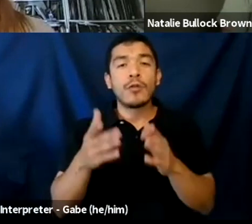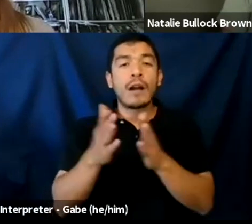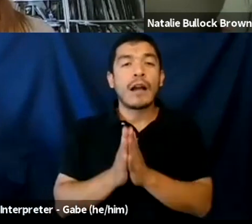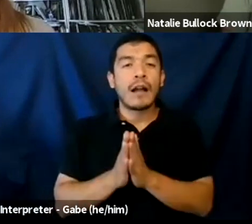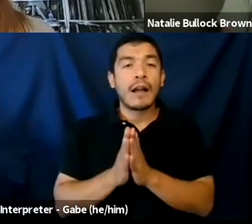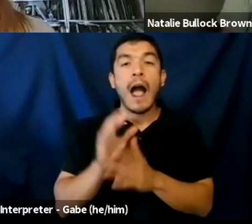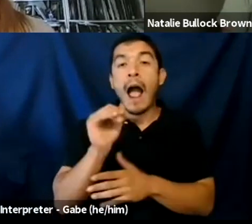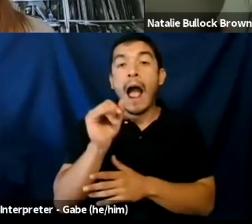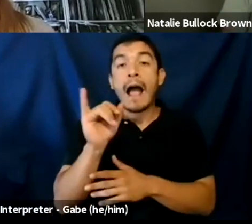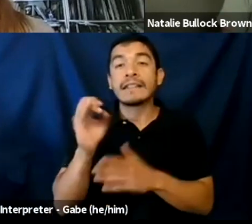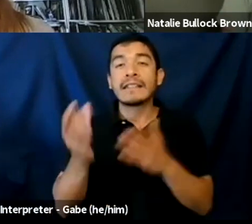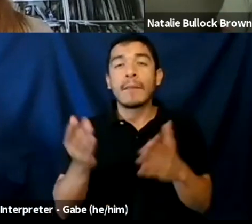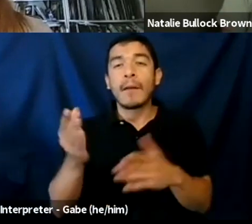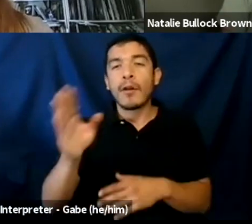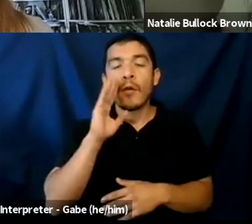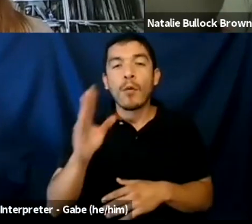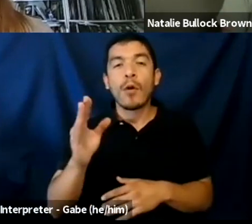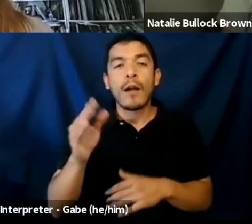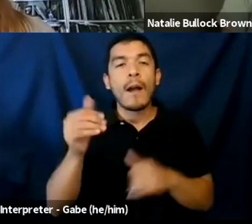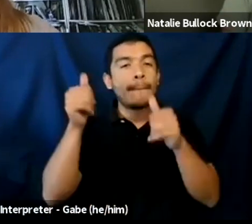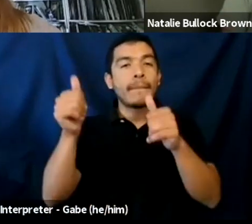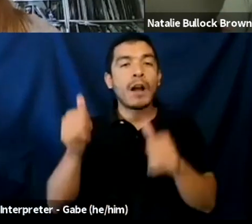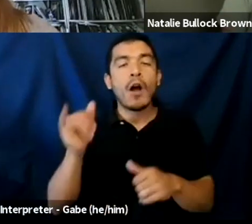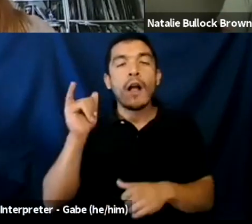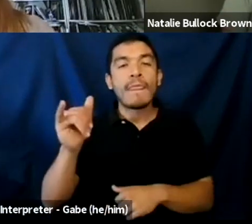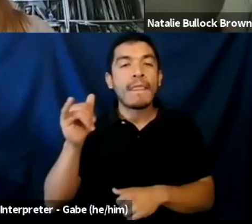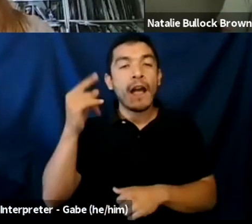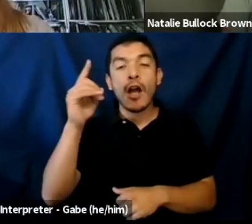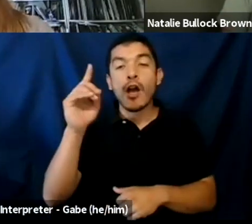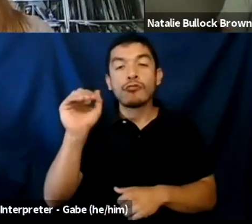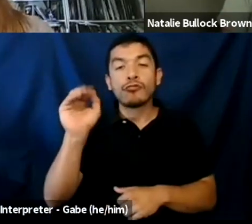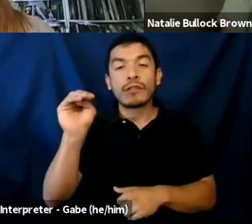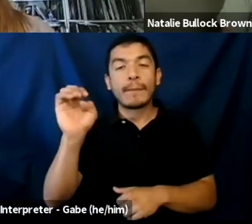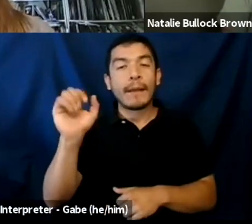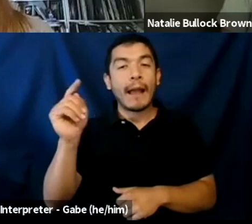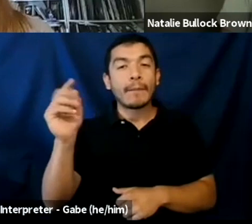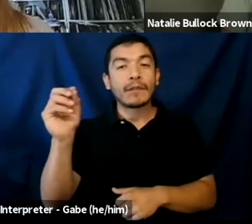maybe if you would post the Dream Hampton op-ed in the chat,